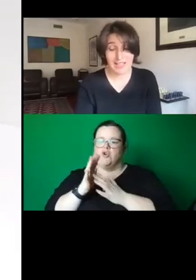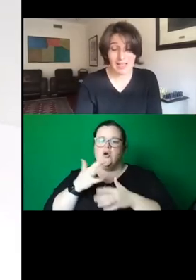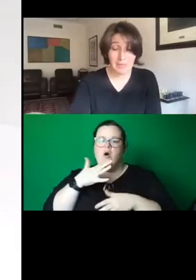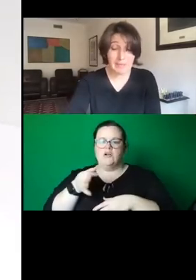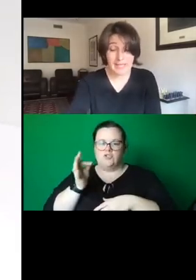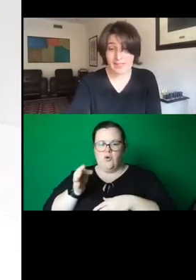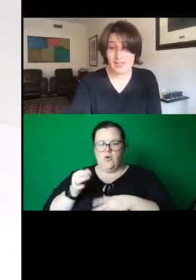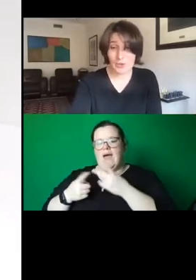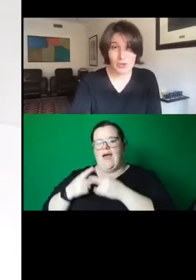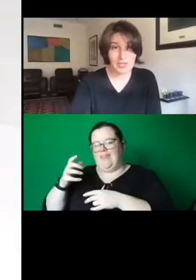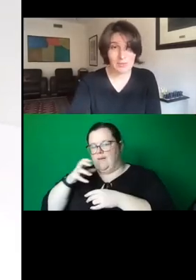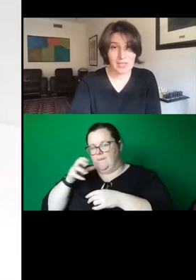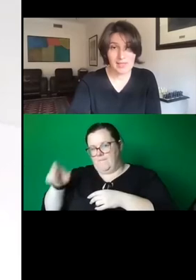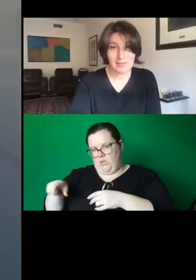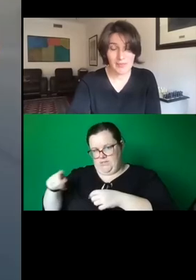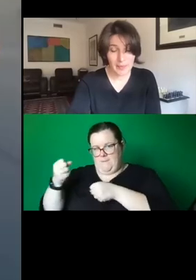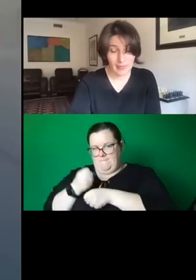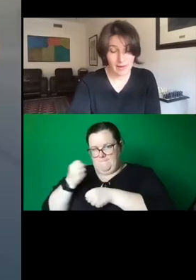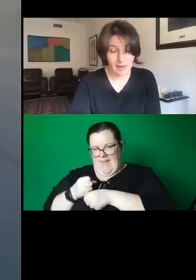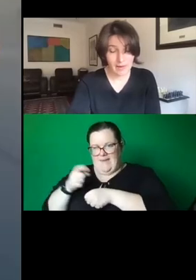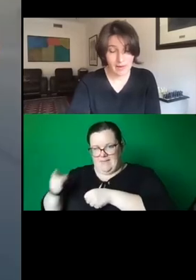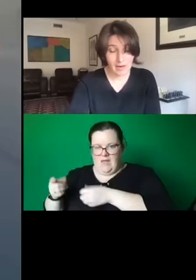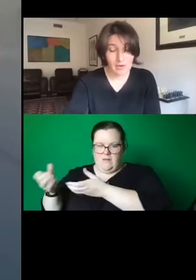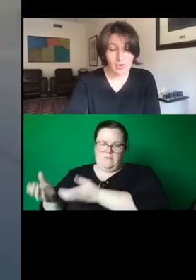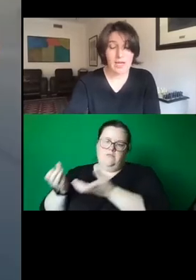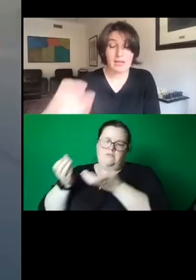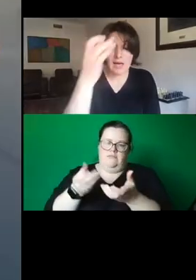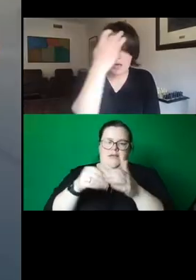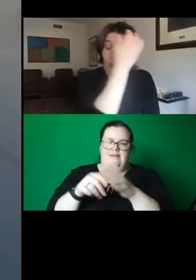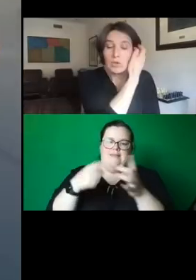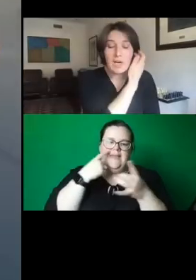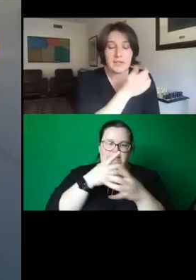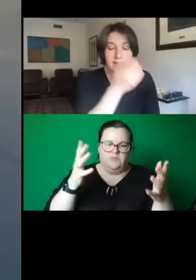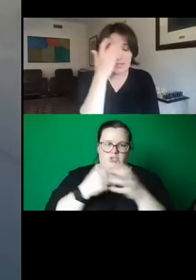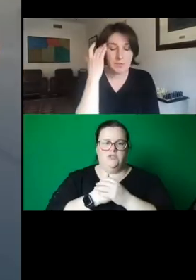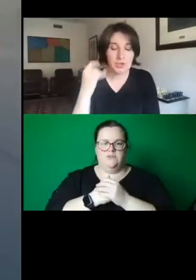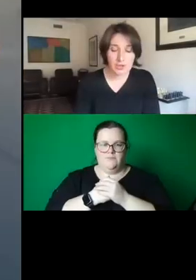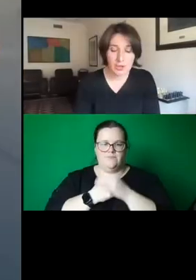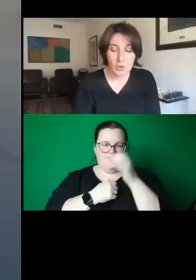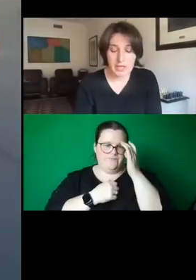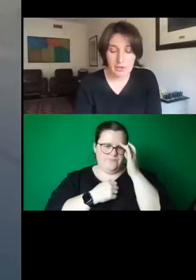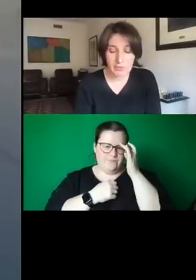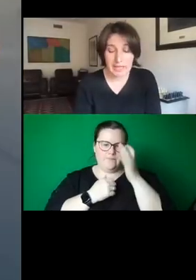by making these hot dogs vouchers no dog not long after this exhibition the lockdowns began